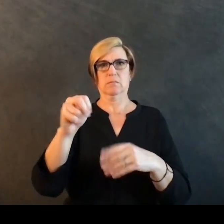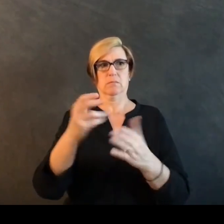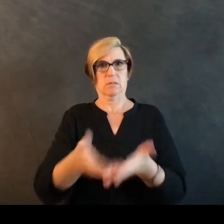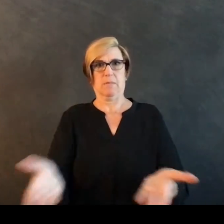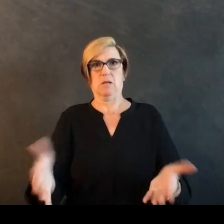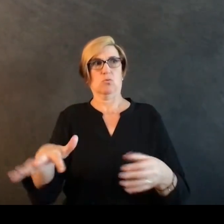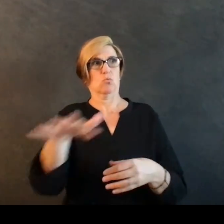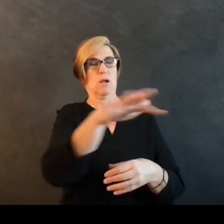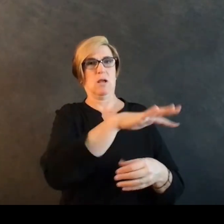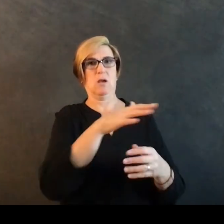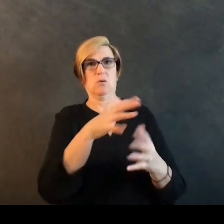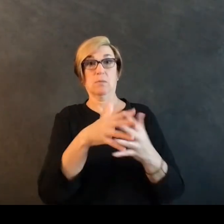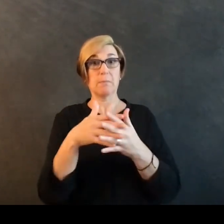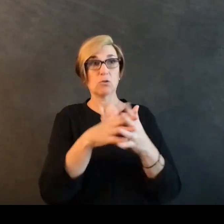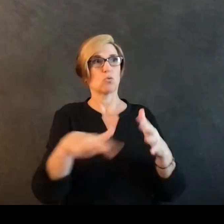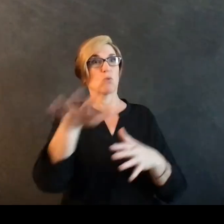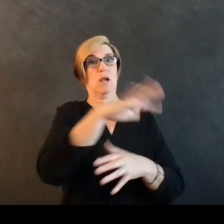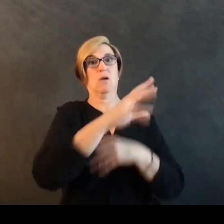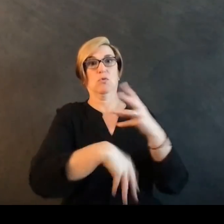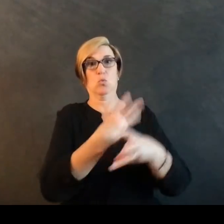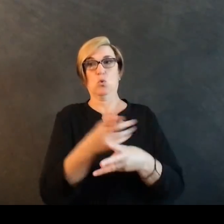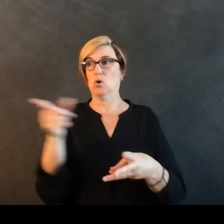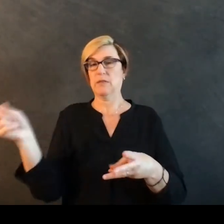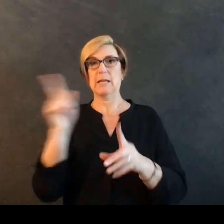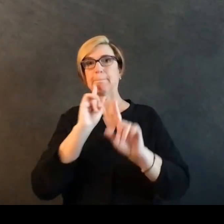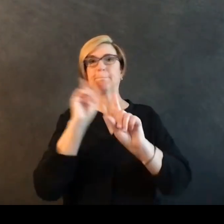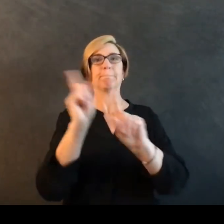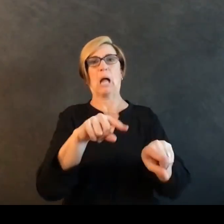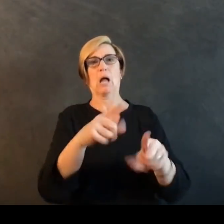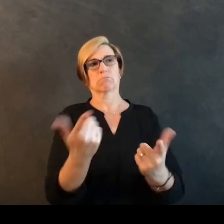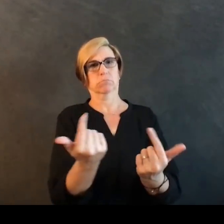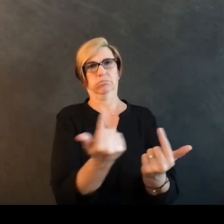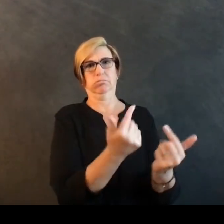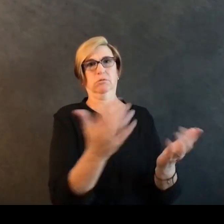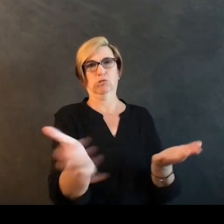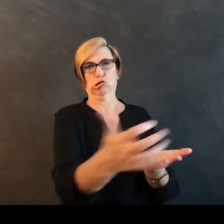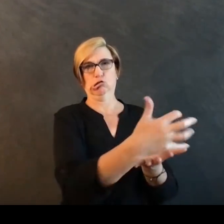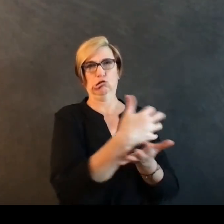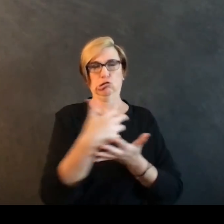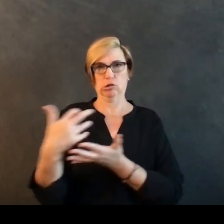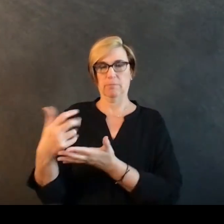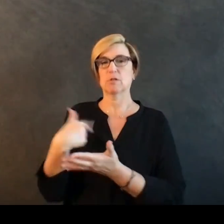and we're grateful for his efforts and his leadership finally you'll hear from